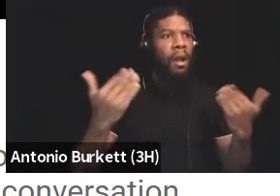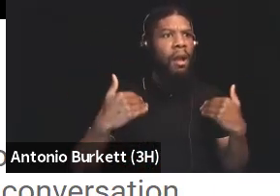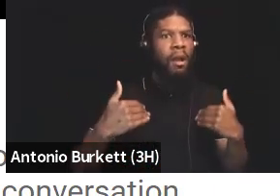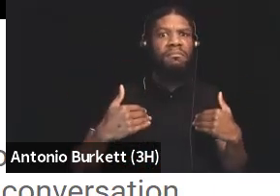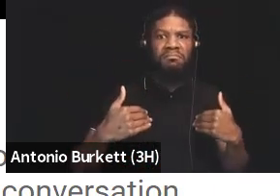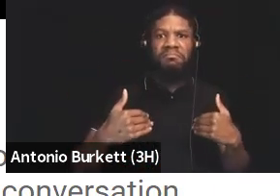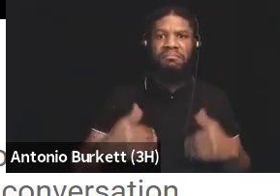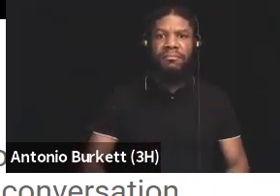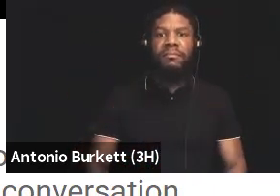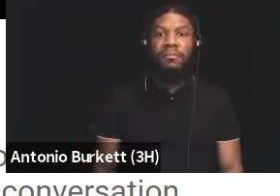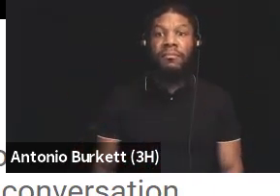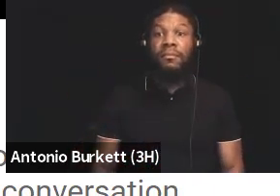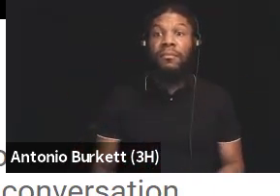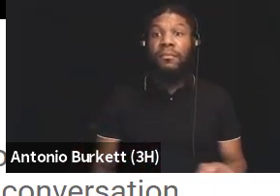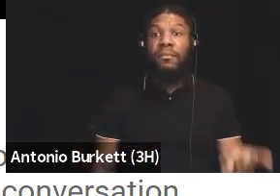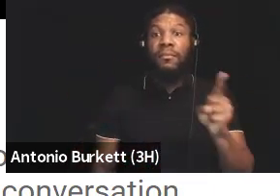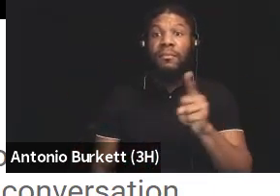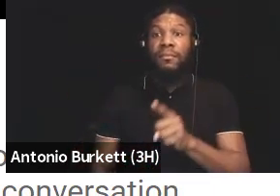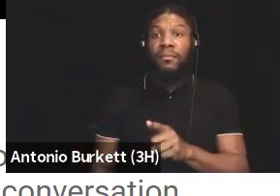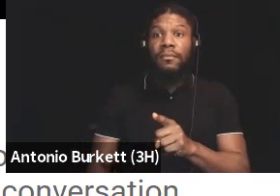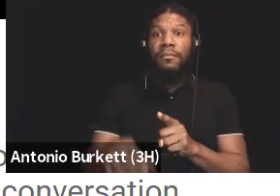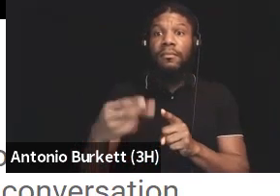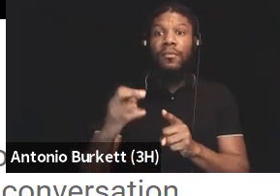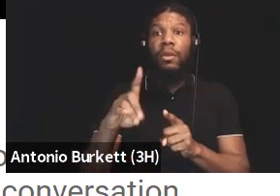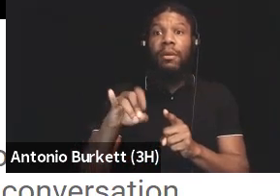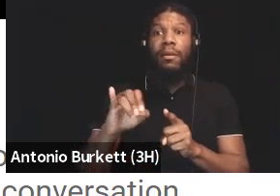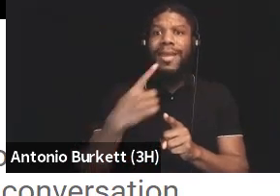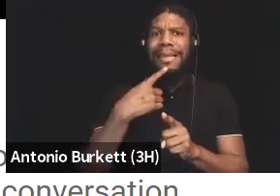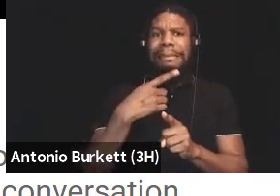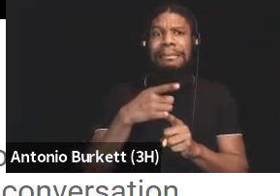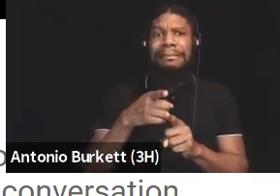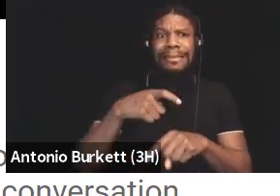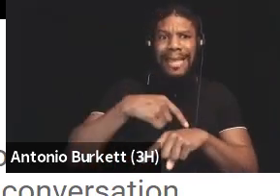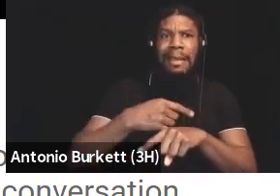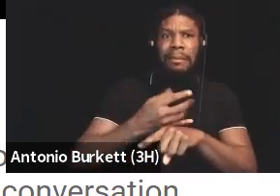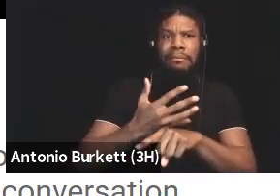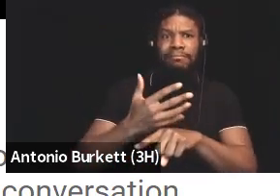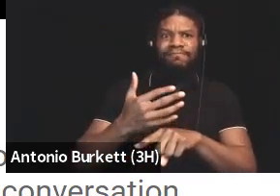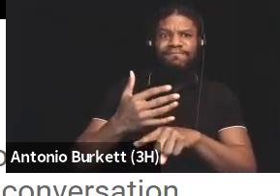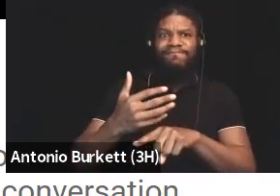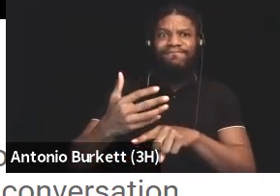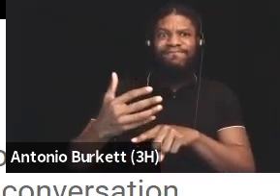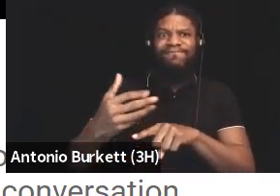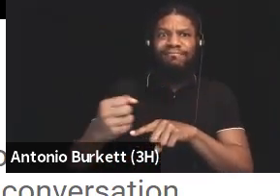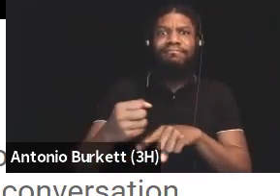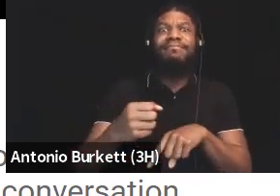[Heidi] I do want to call attention to the fact that we have just a few minutes left, so invite our panelists we-- I have been keeping an eye on the